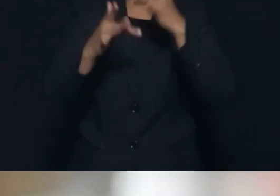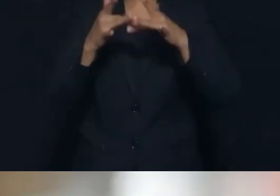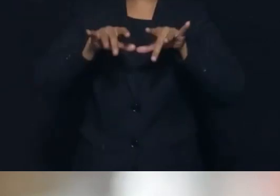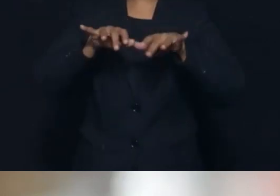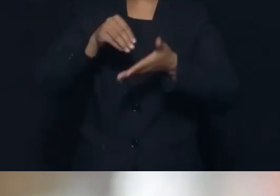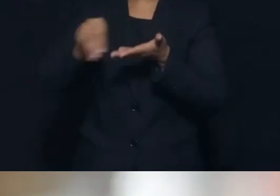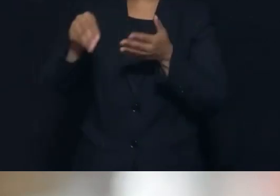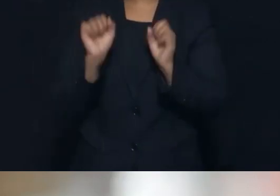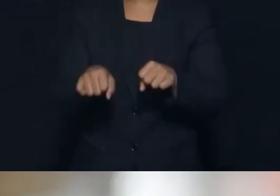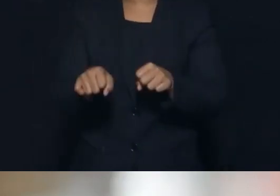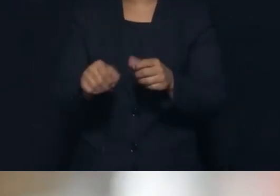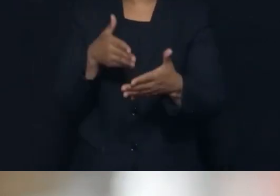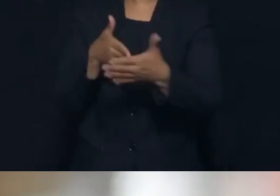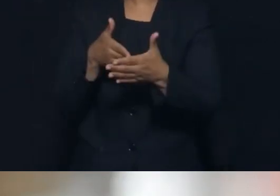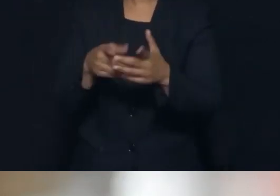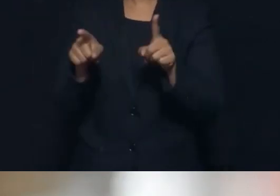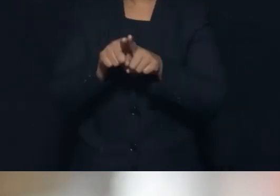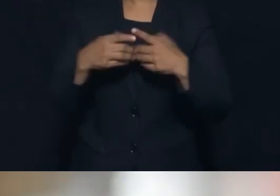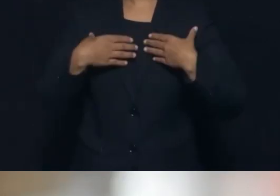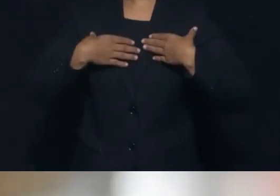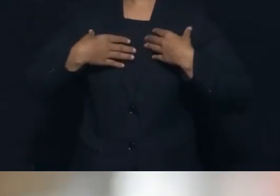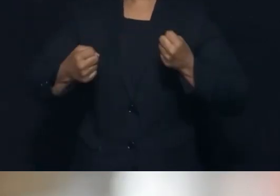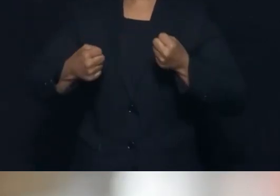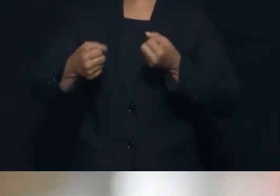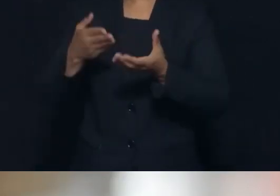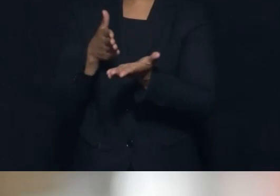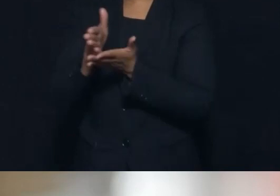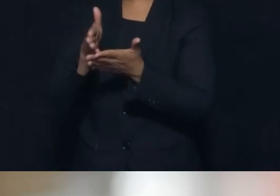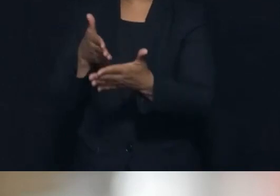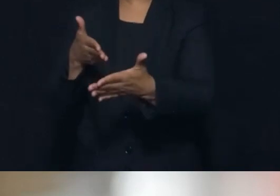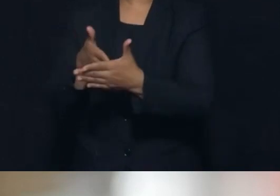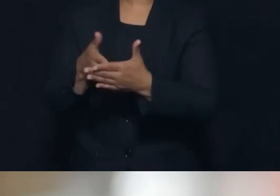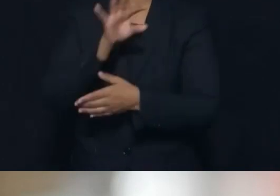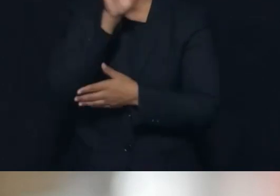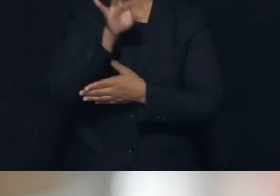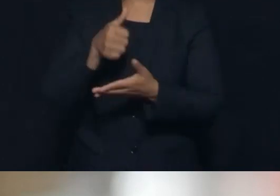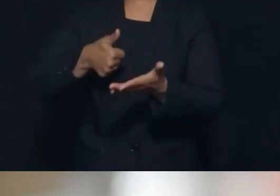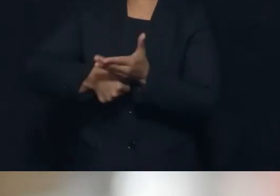to provide guidance, examples, good practices to promote and to ensure the participation of persons with disabilities in the elections.